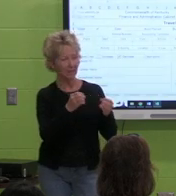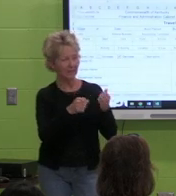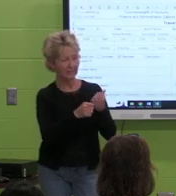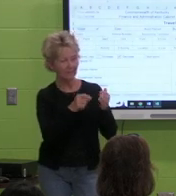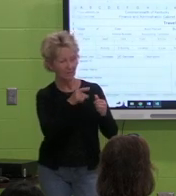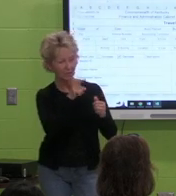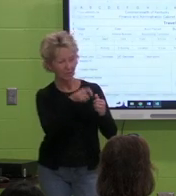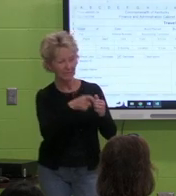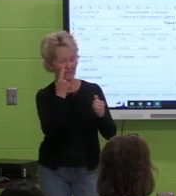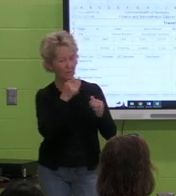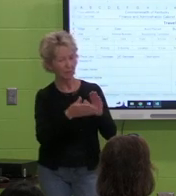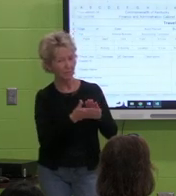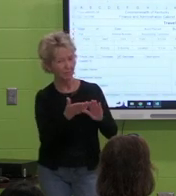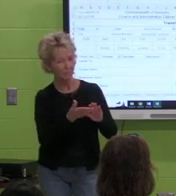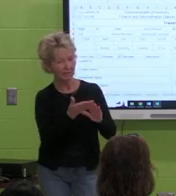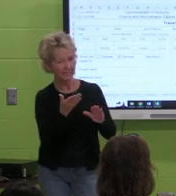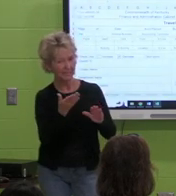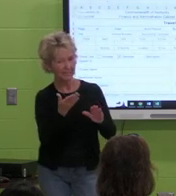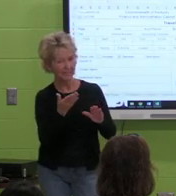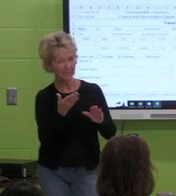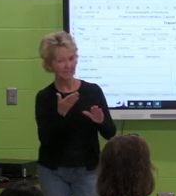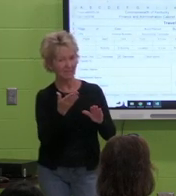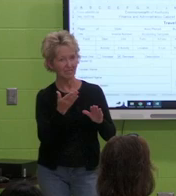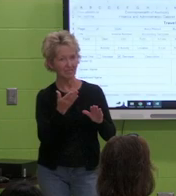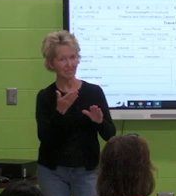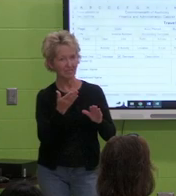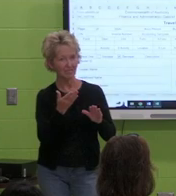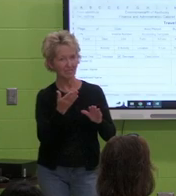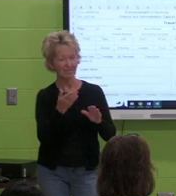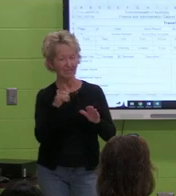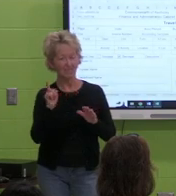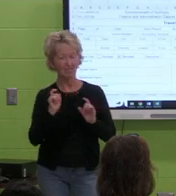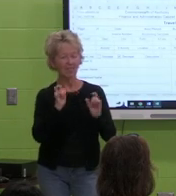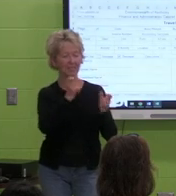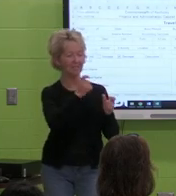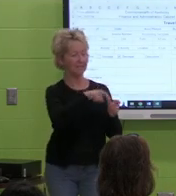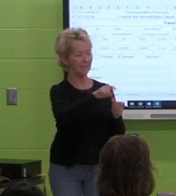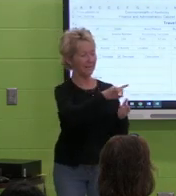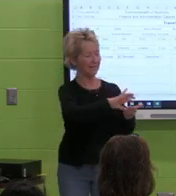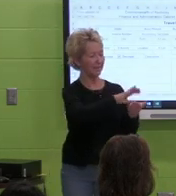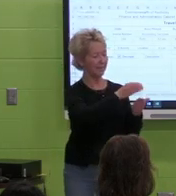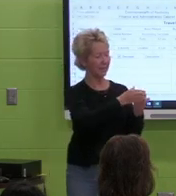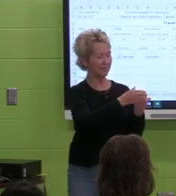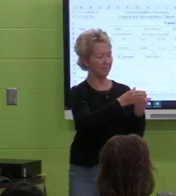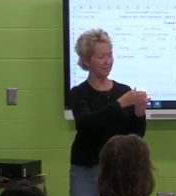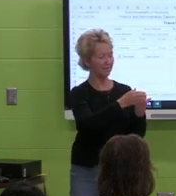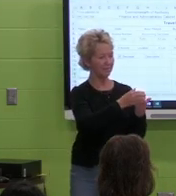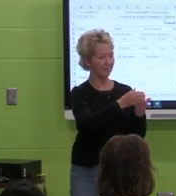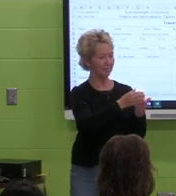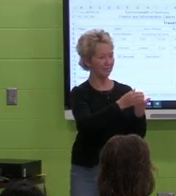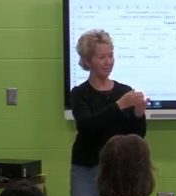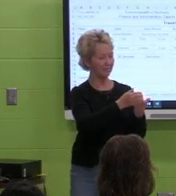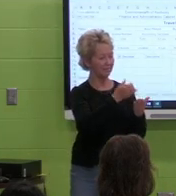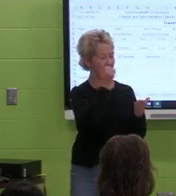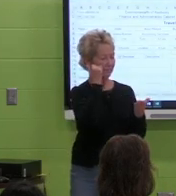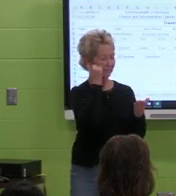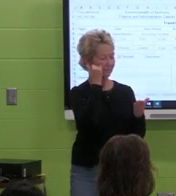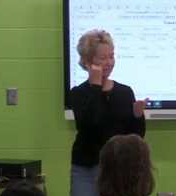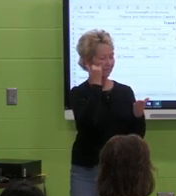operating she gives them the amount if it's all allowable that they need and then it's